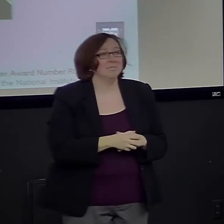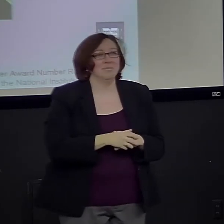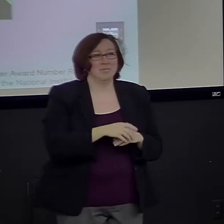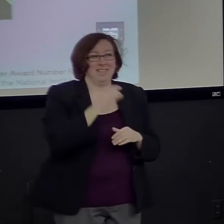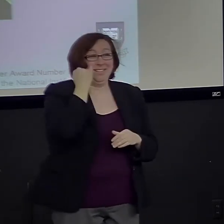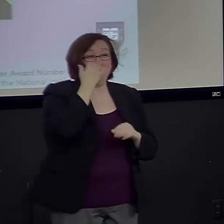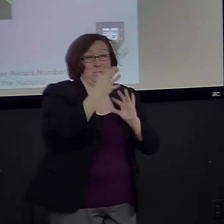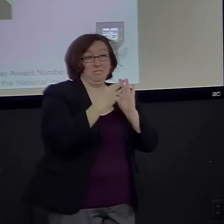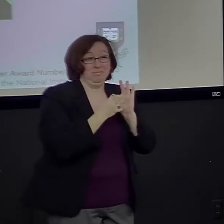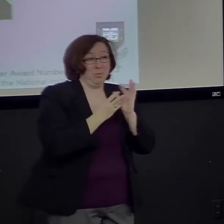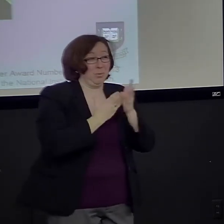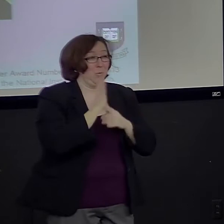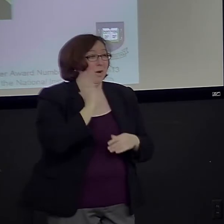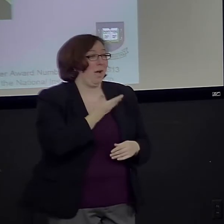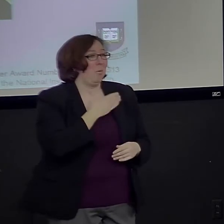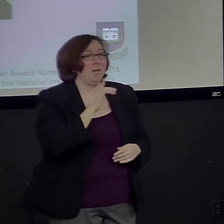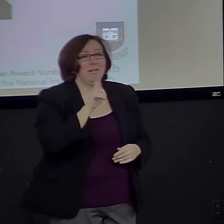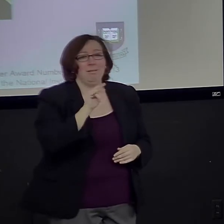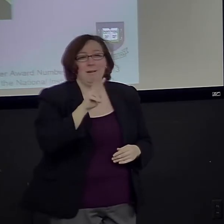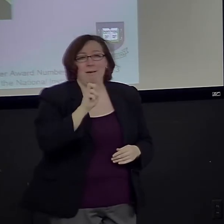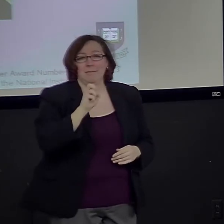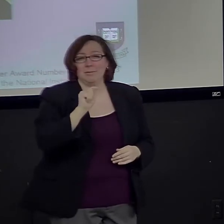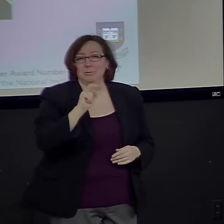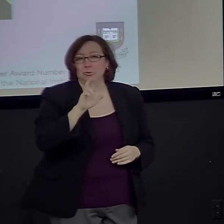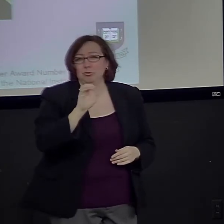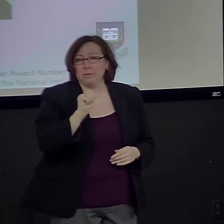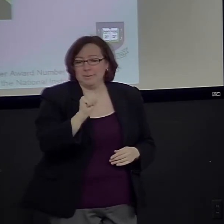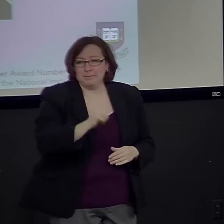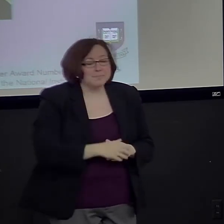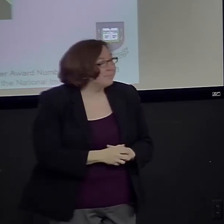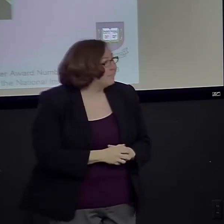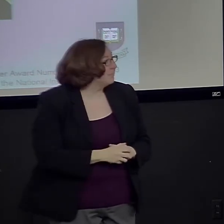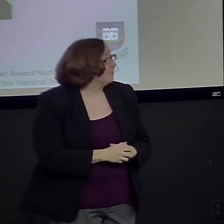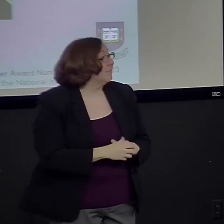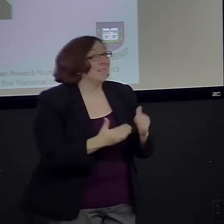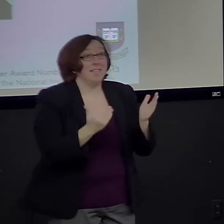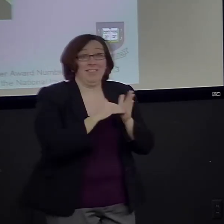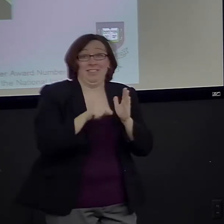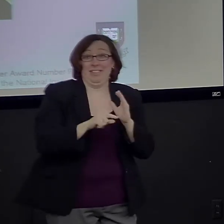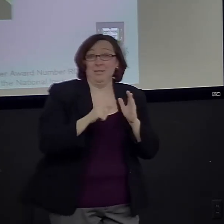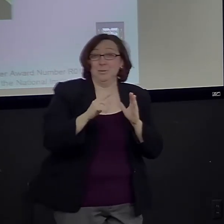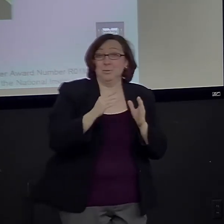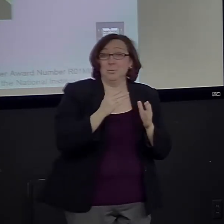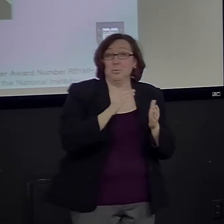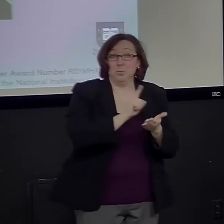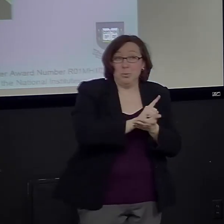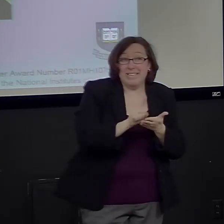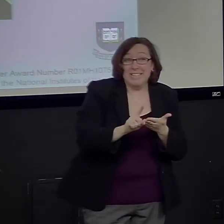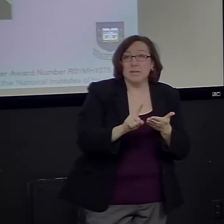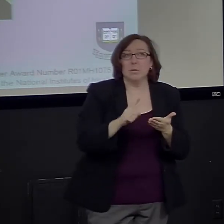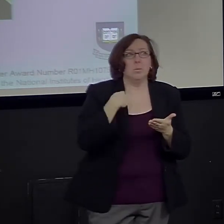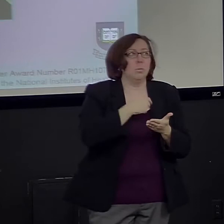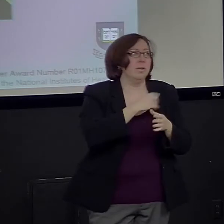Again, this week we've received so many emails inquiring how to log on and follow us.